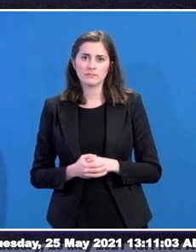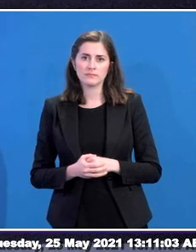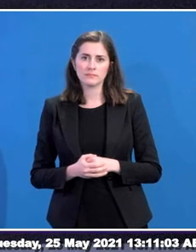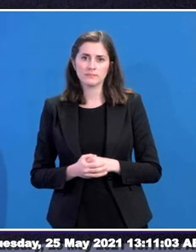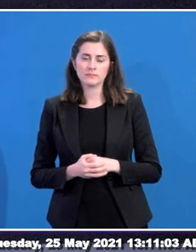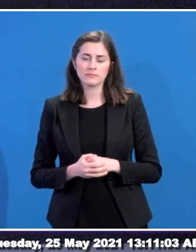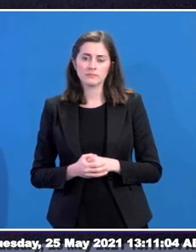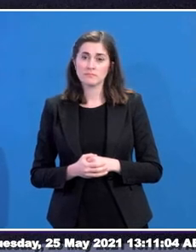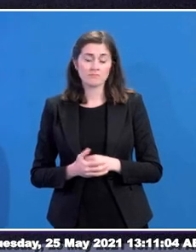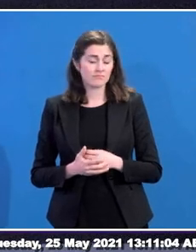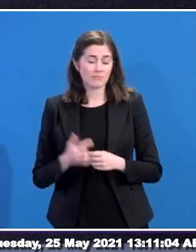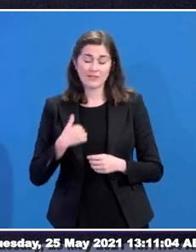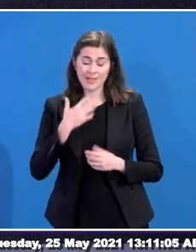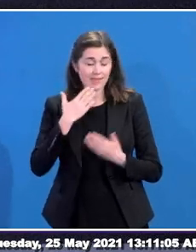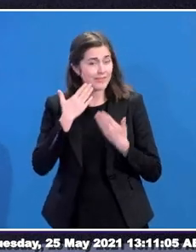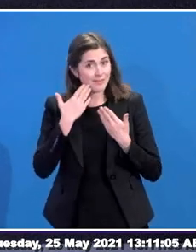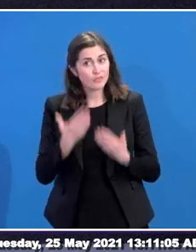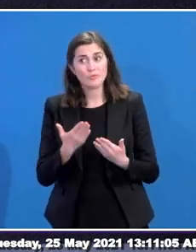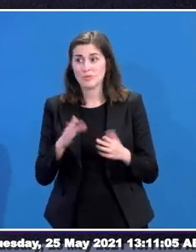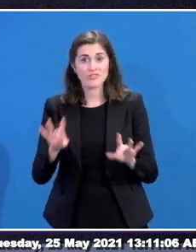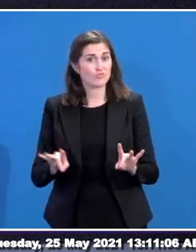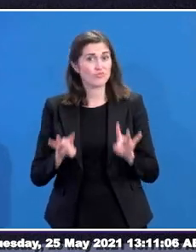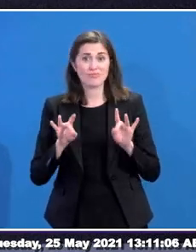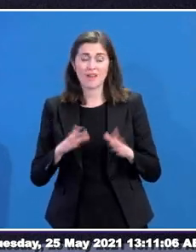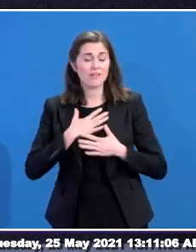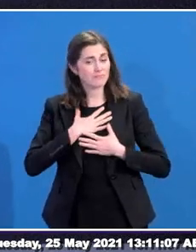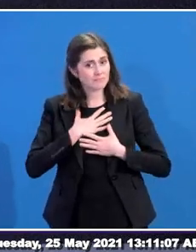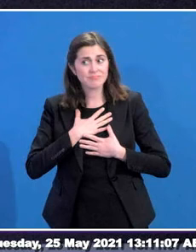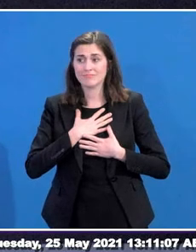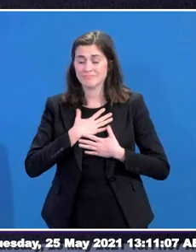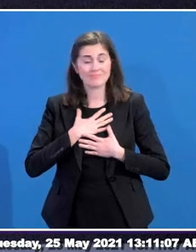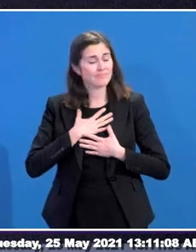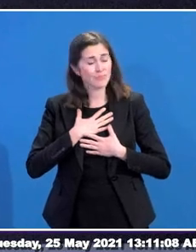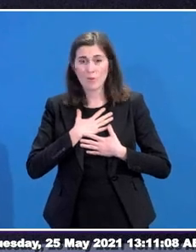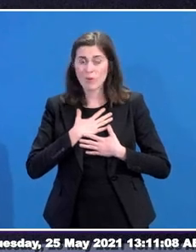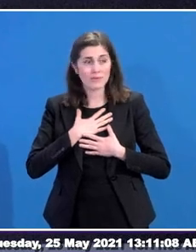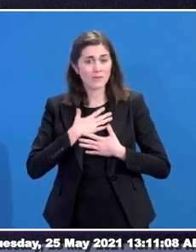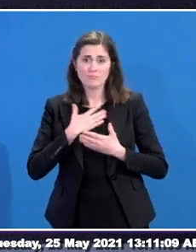for Australia and I'm thankful for the facilities that we have here and I'm